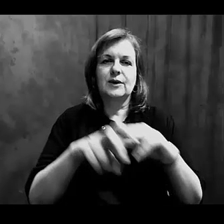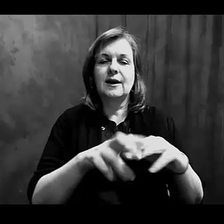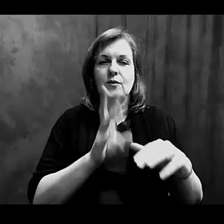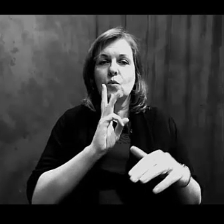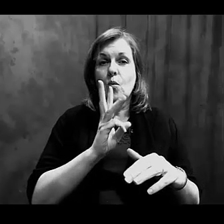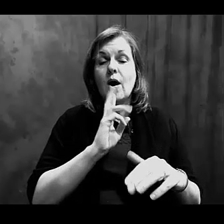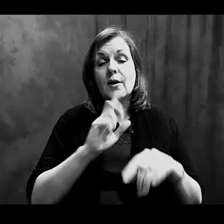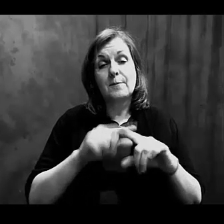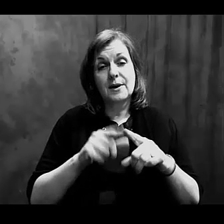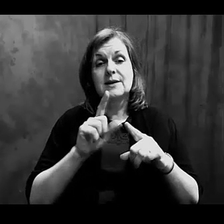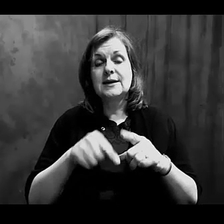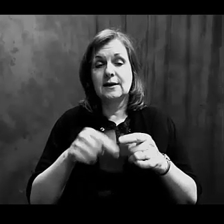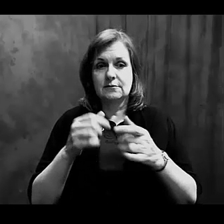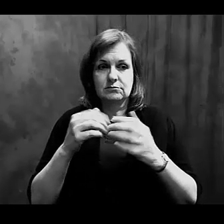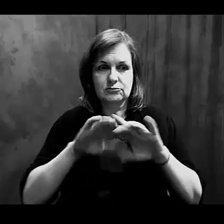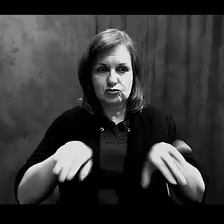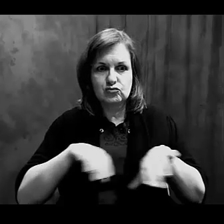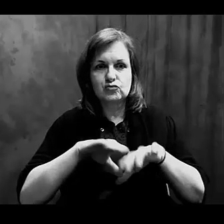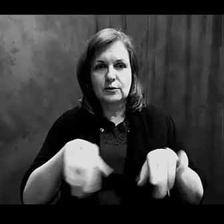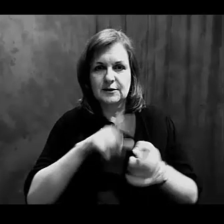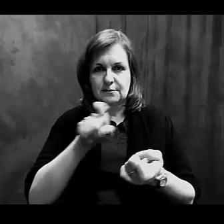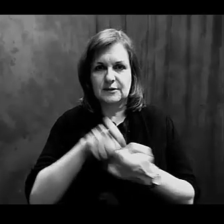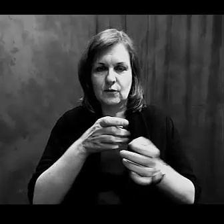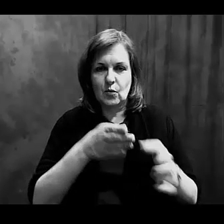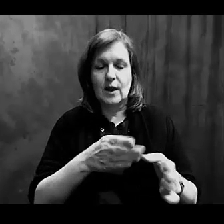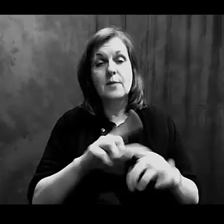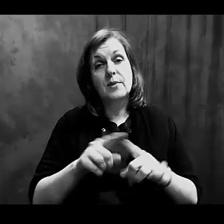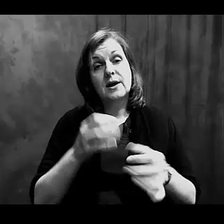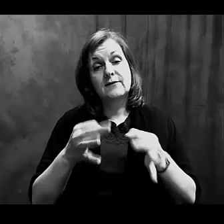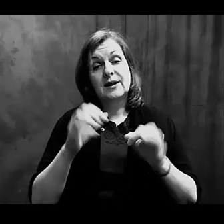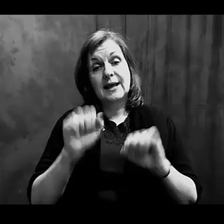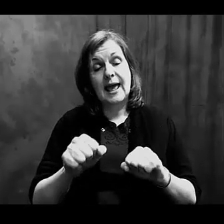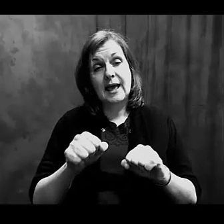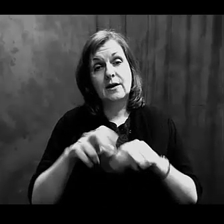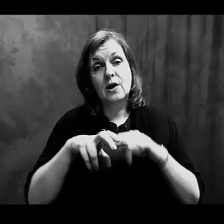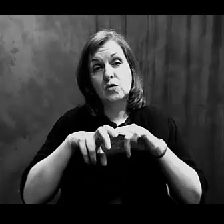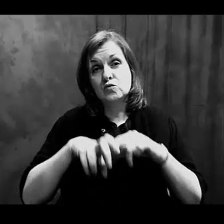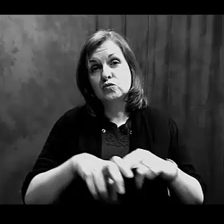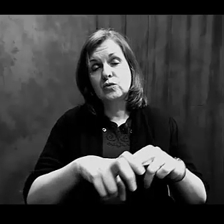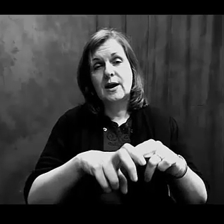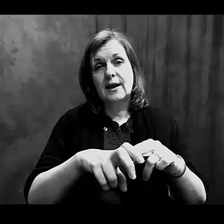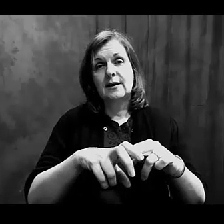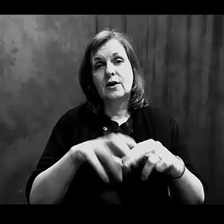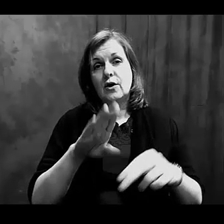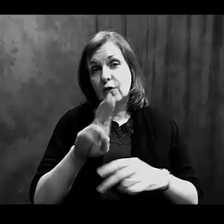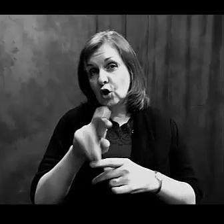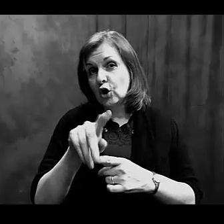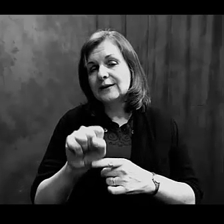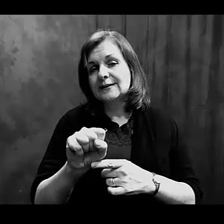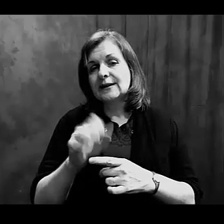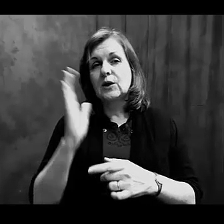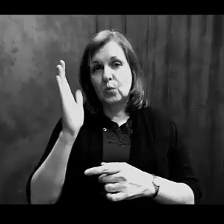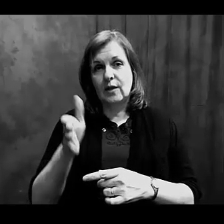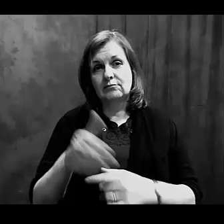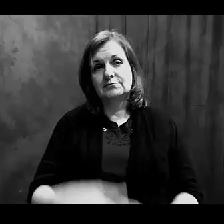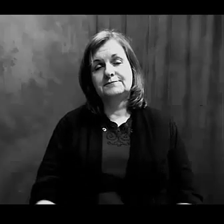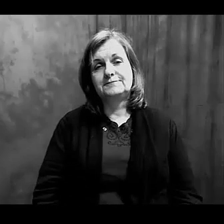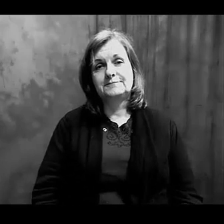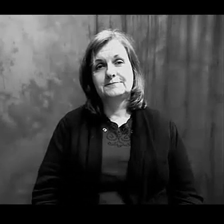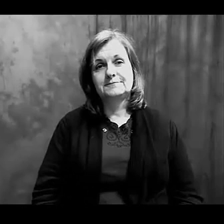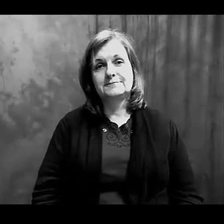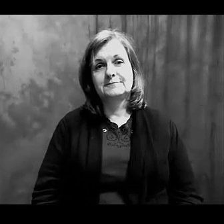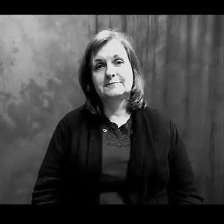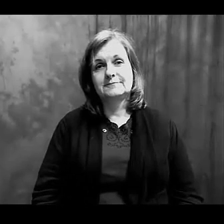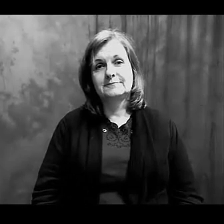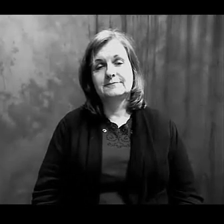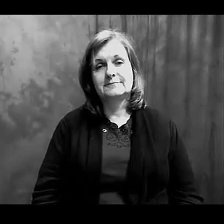but he is going to use the currents when he can and certainly not fight against the currents when he can't